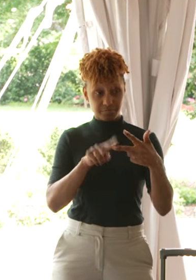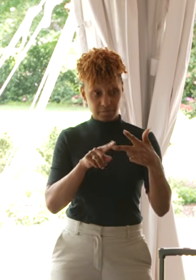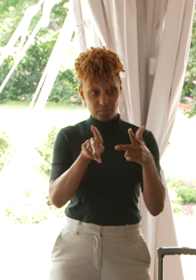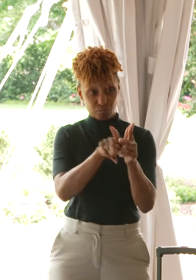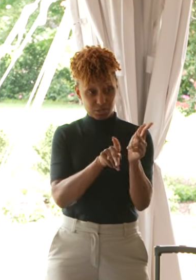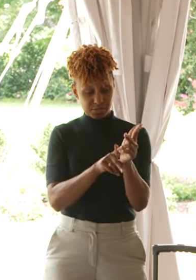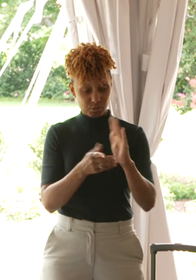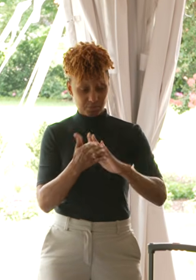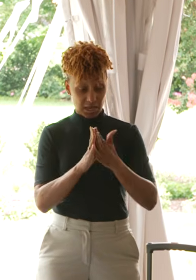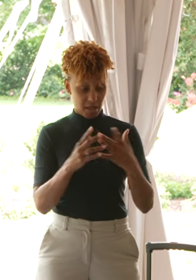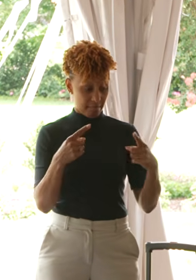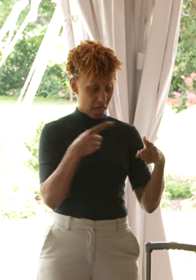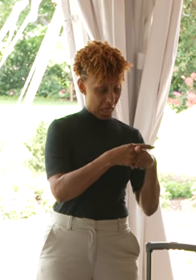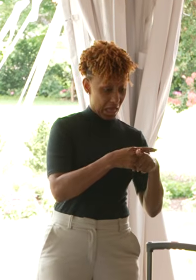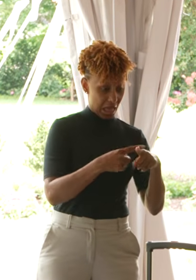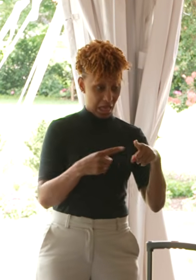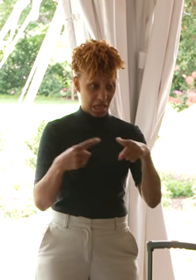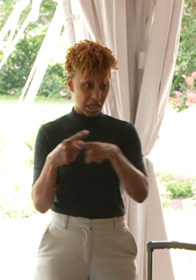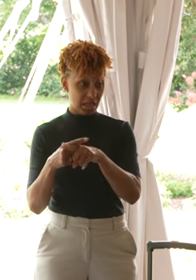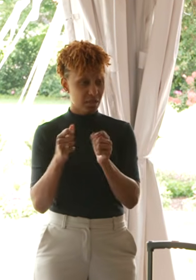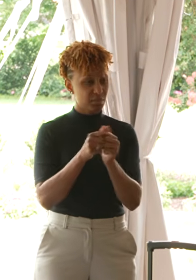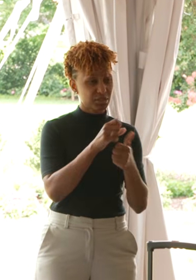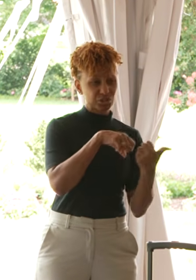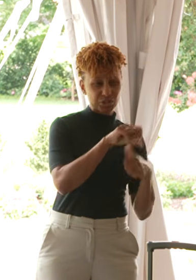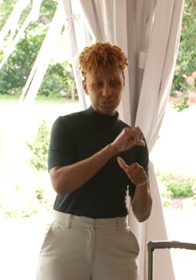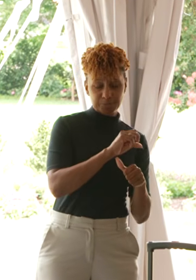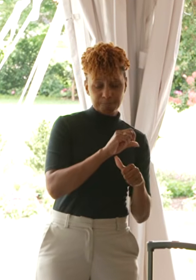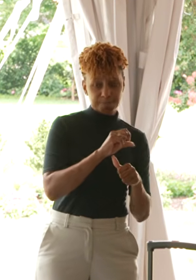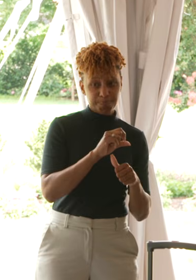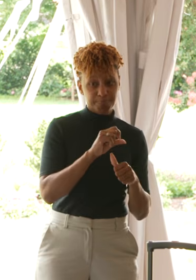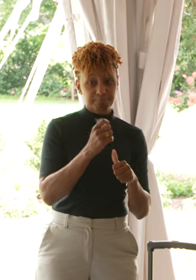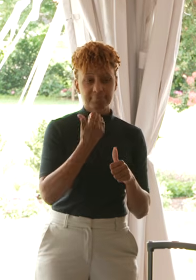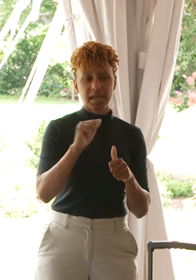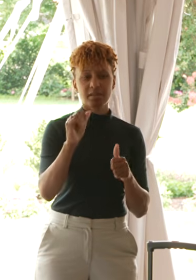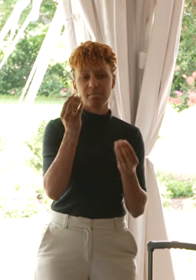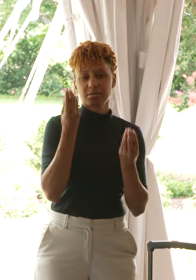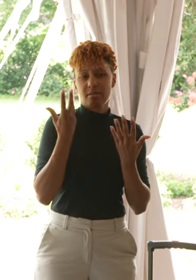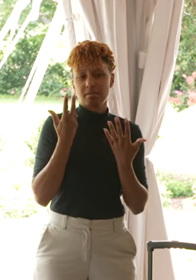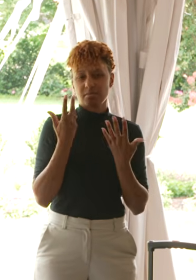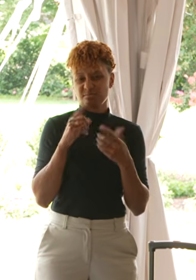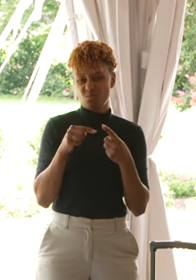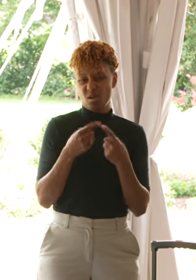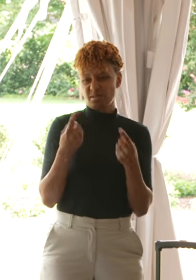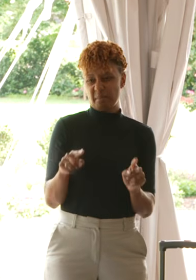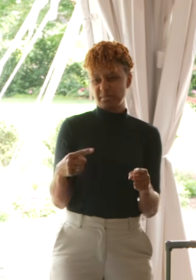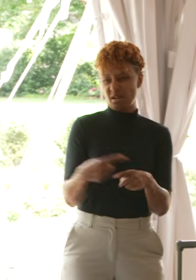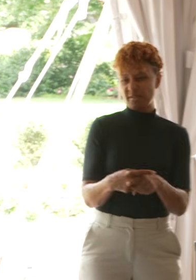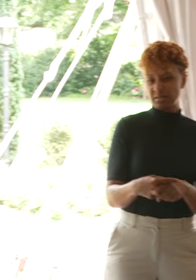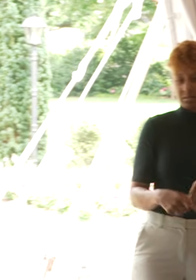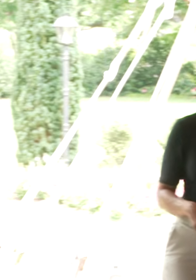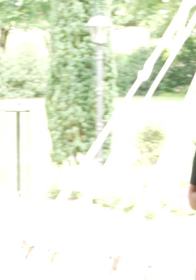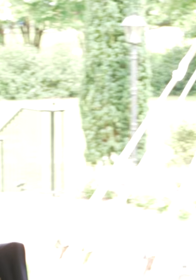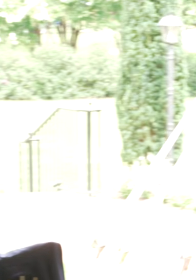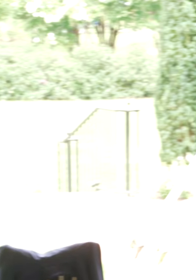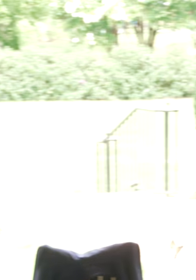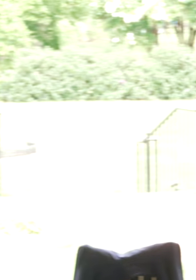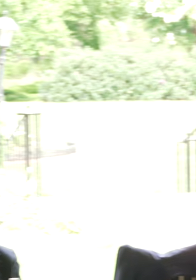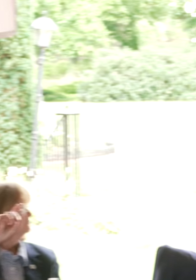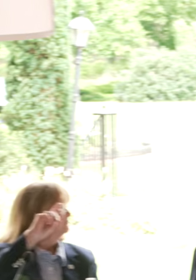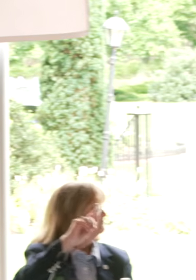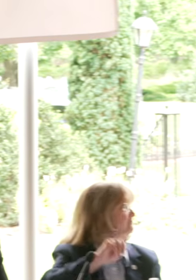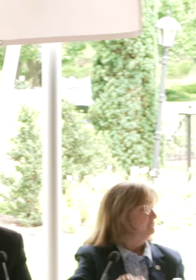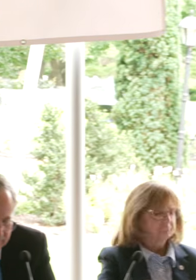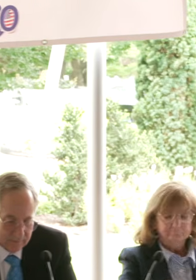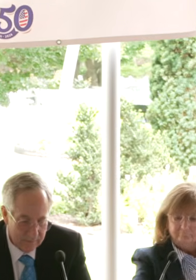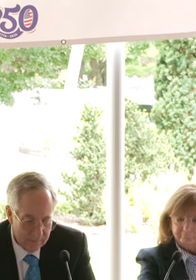each other? Can anybody speak to an example where the principles might come into conflict? Laura, go